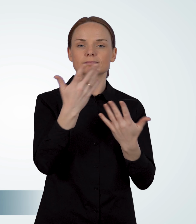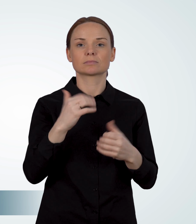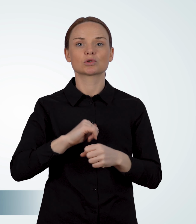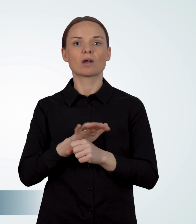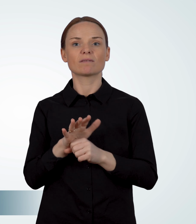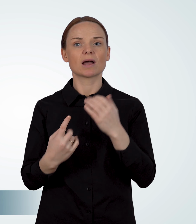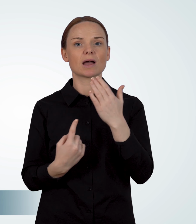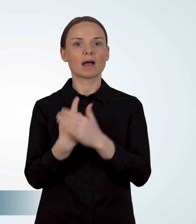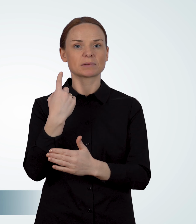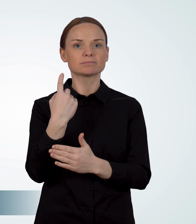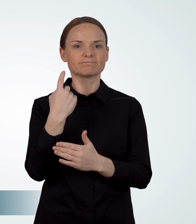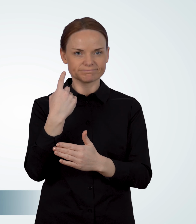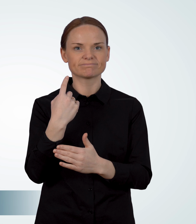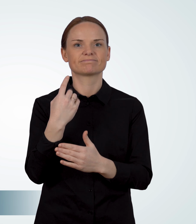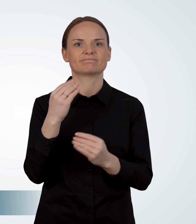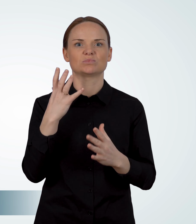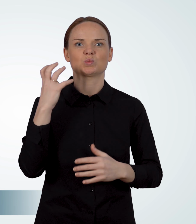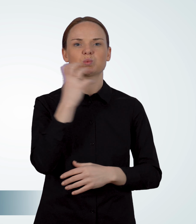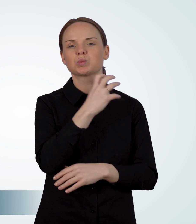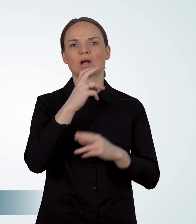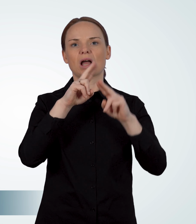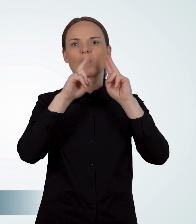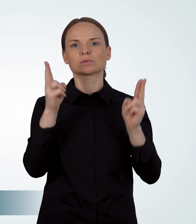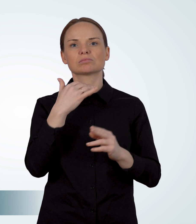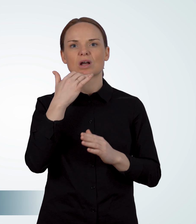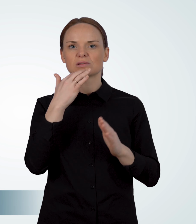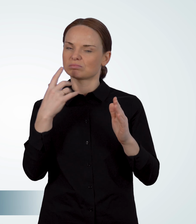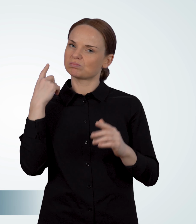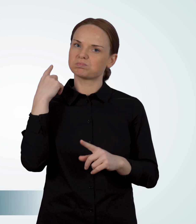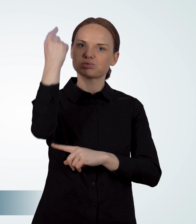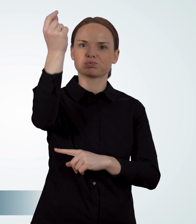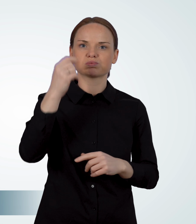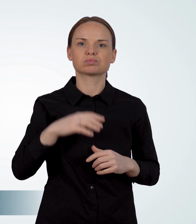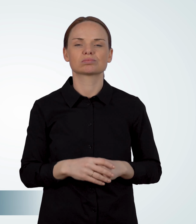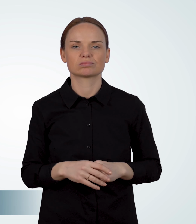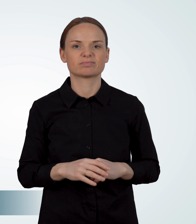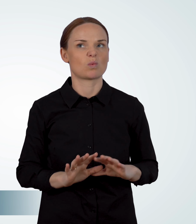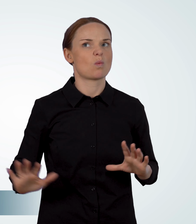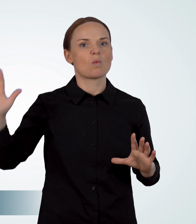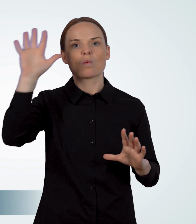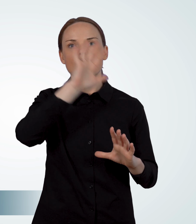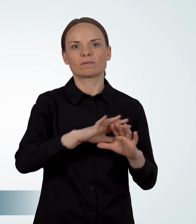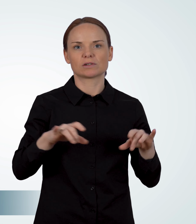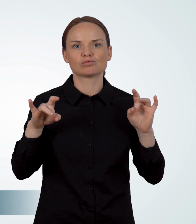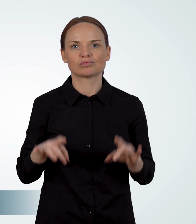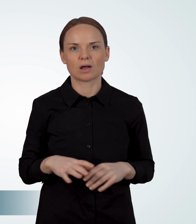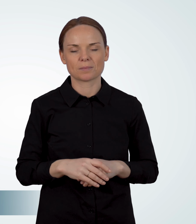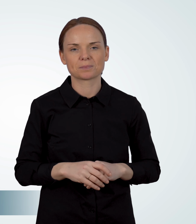Since the COVID-19 pandemic, there has been a marked increase in housing costs across the board.